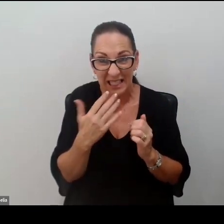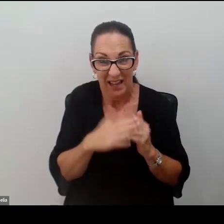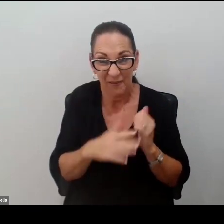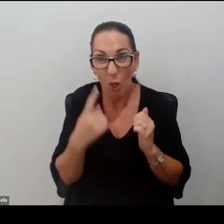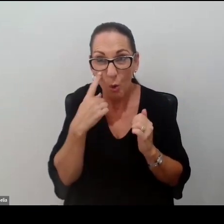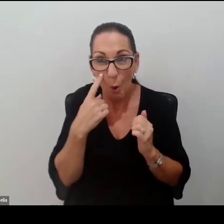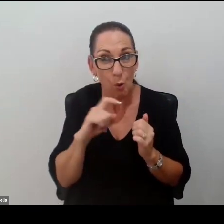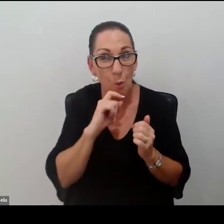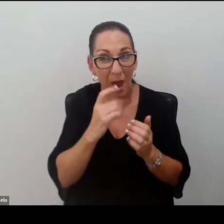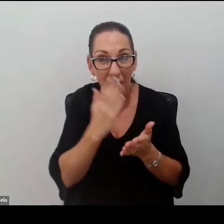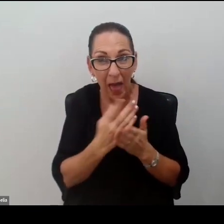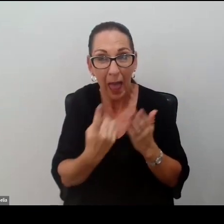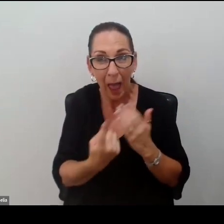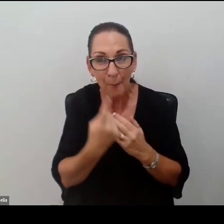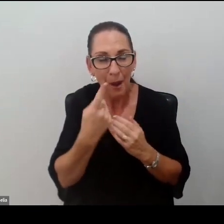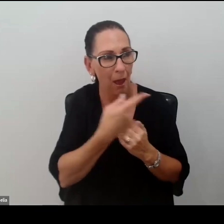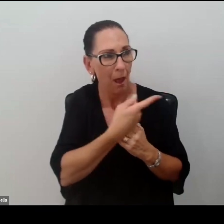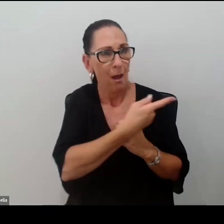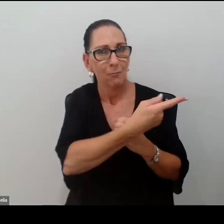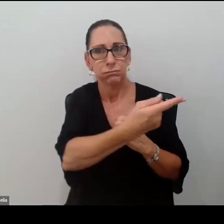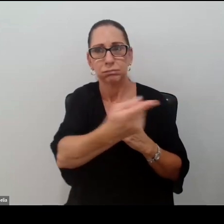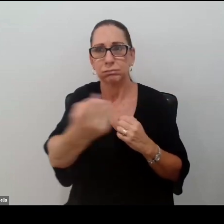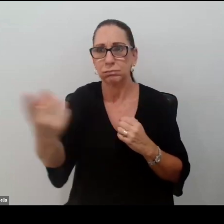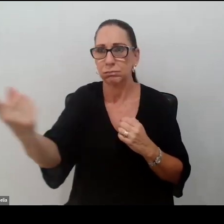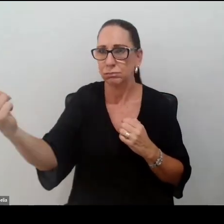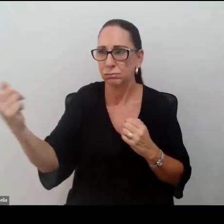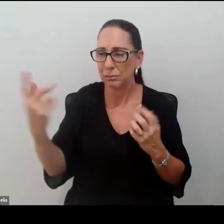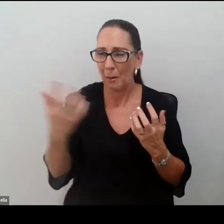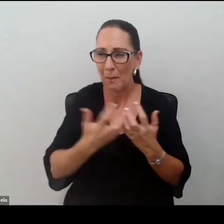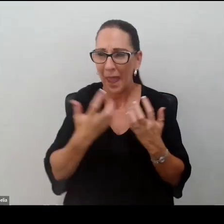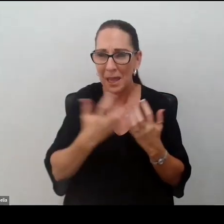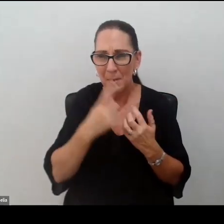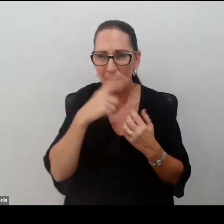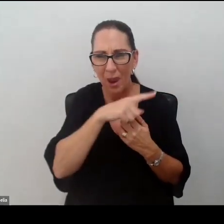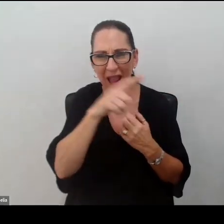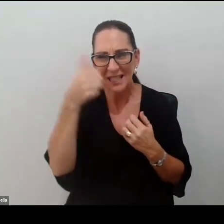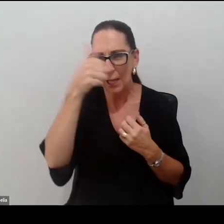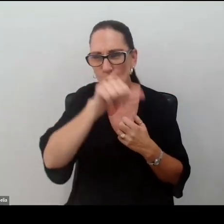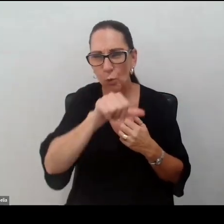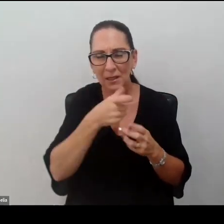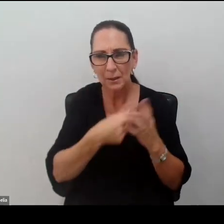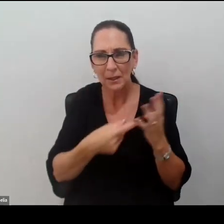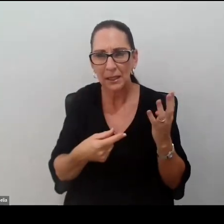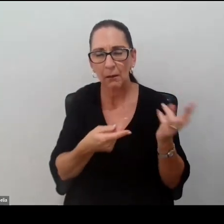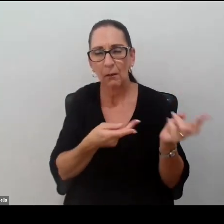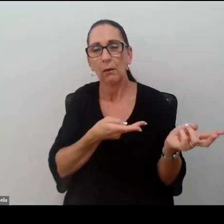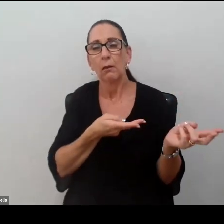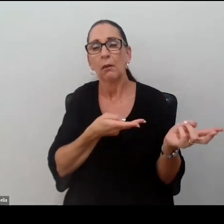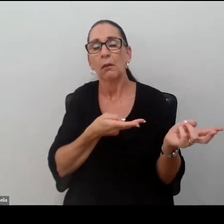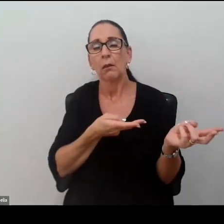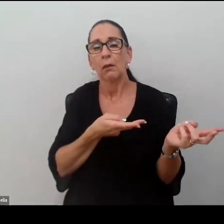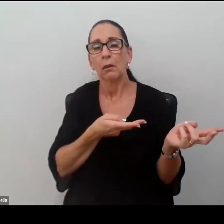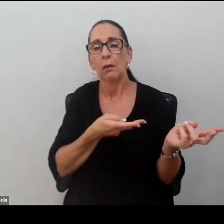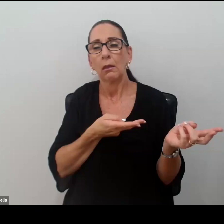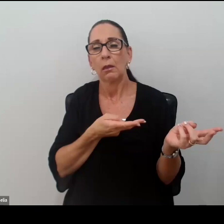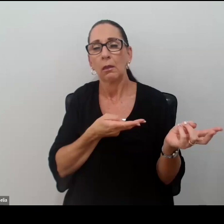people with intellectual disability completely zonked out on recliners, watching mindless TV.